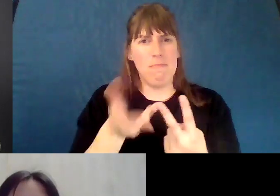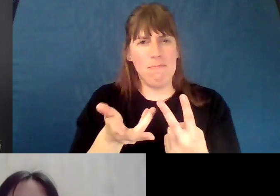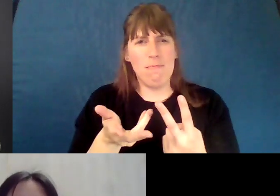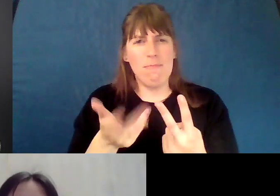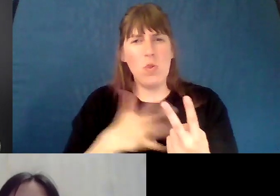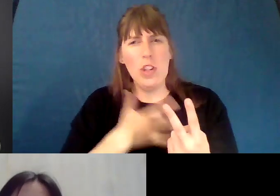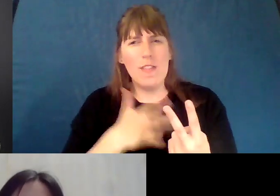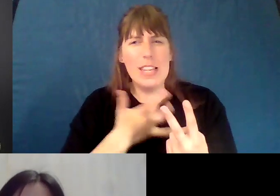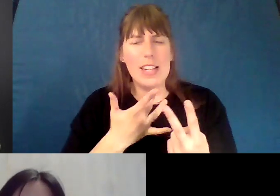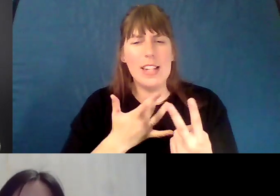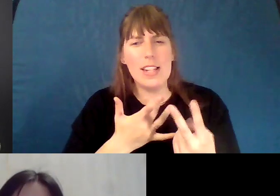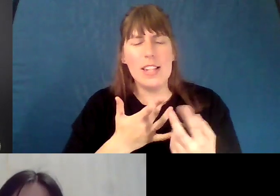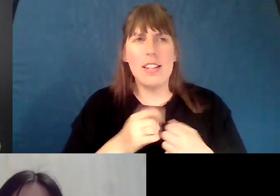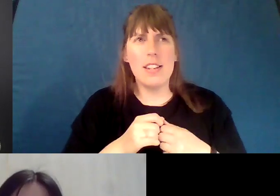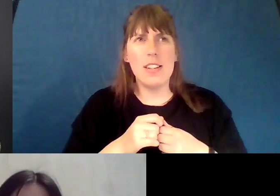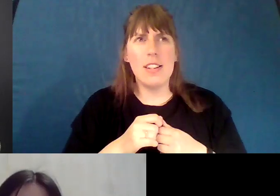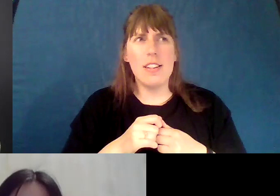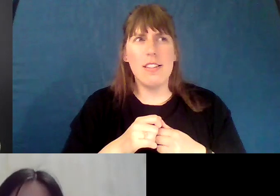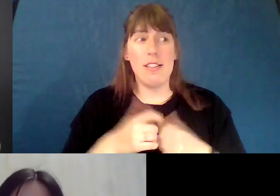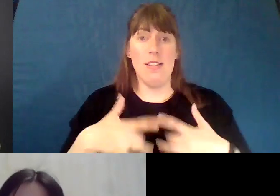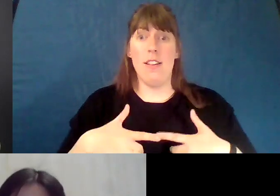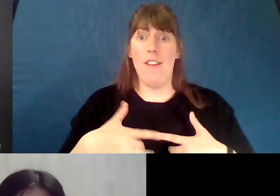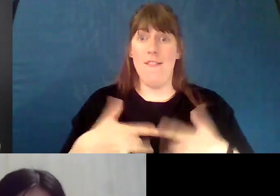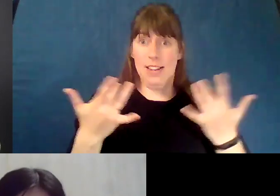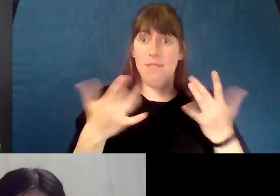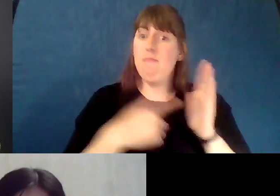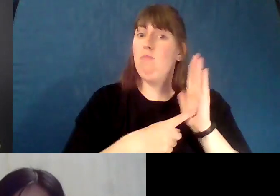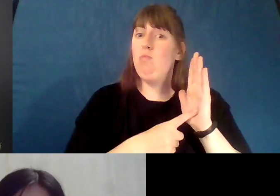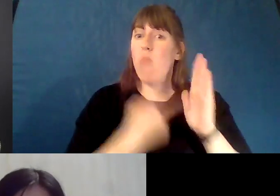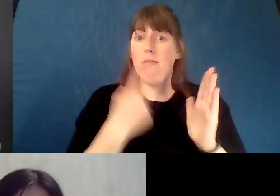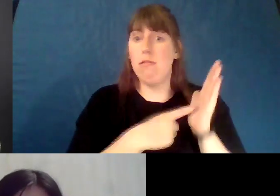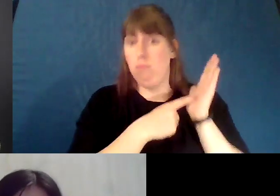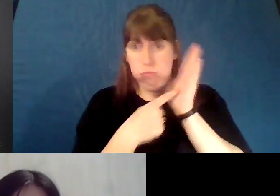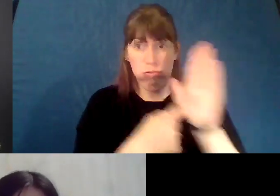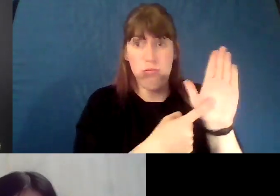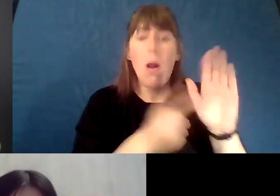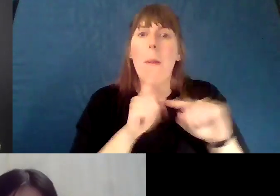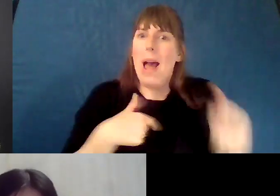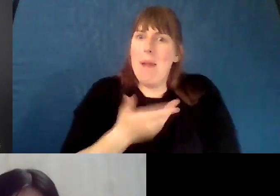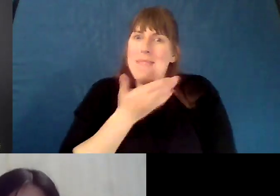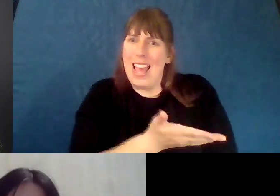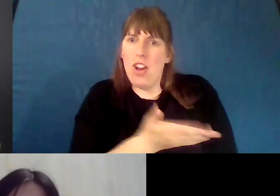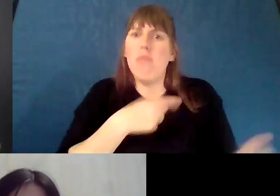more like one-off events where you are constantly there, right, kind of masterminding the entire